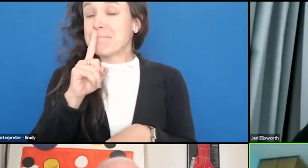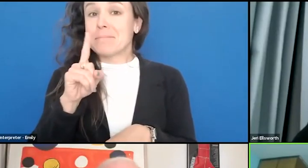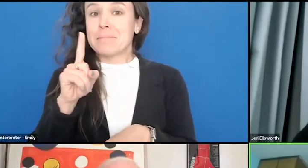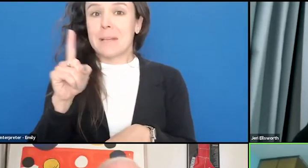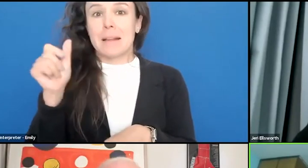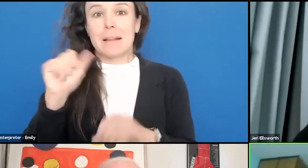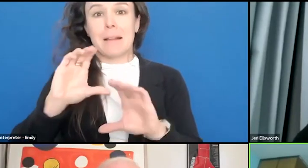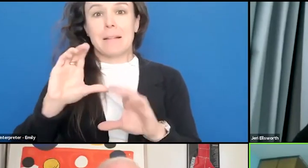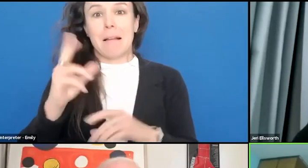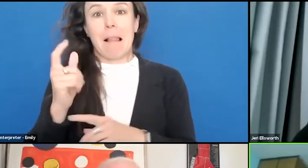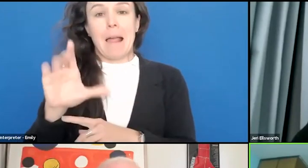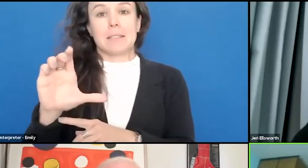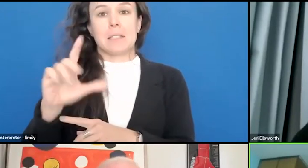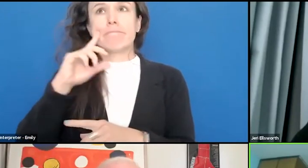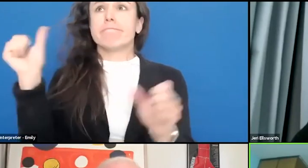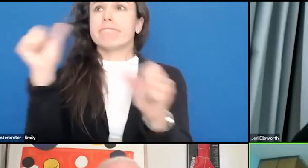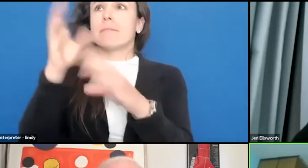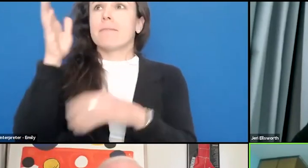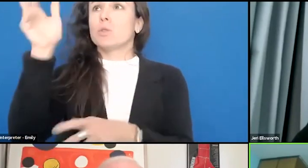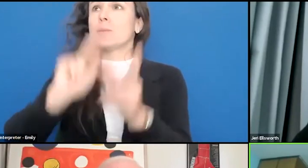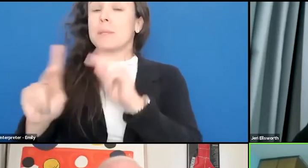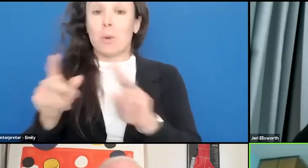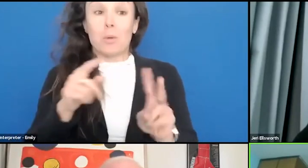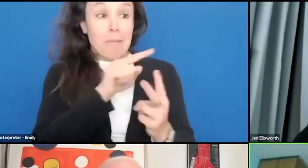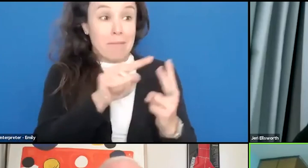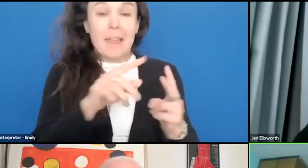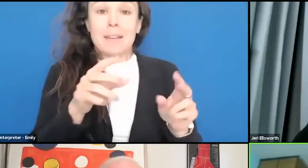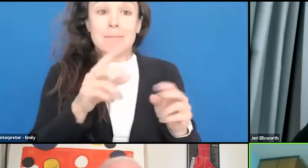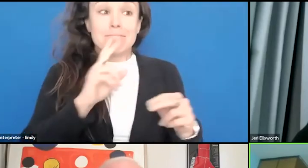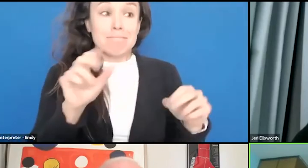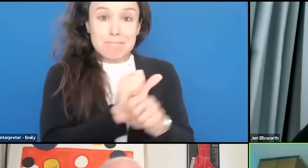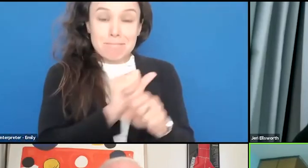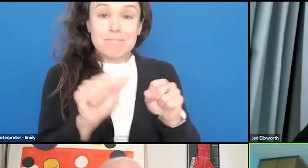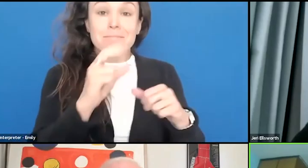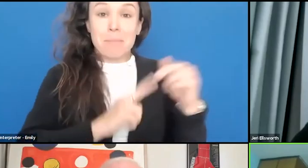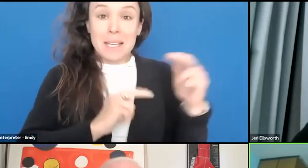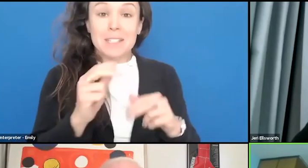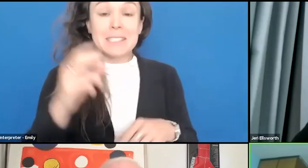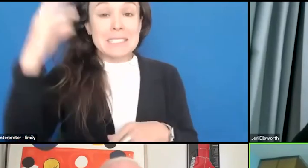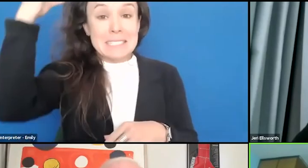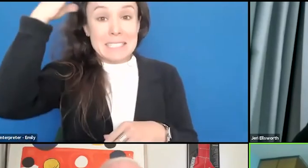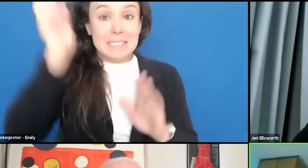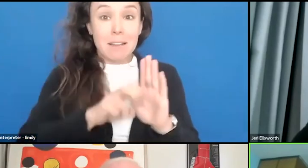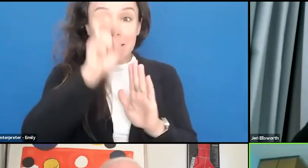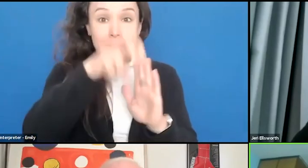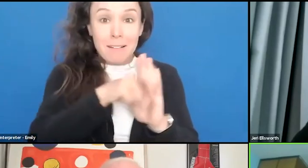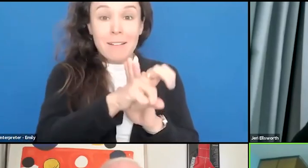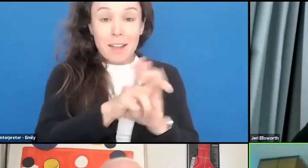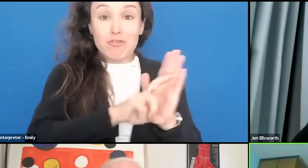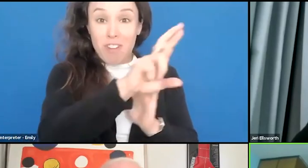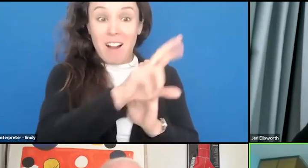they're actually people that are built Disney rides and rockets. So yeah when Jerri's startup